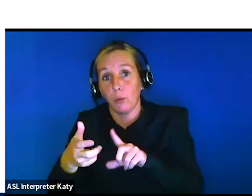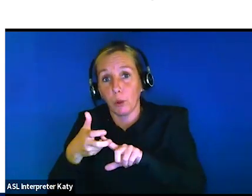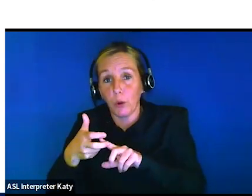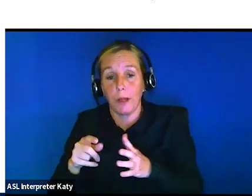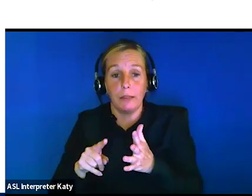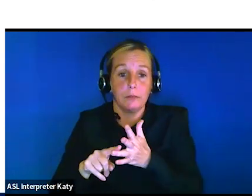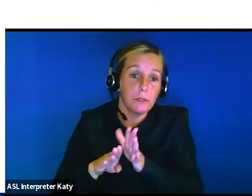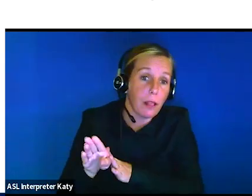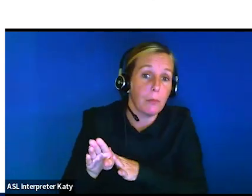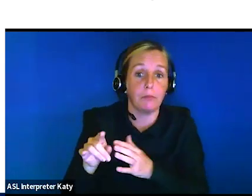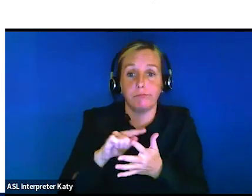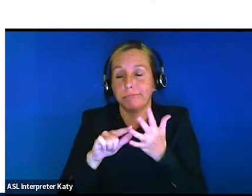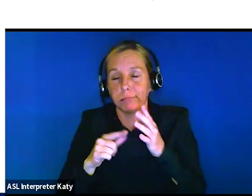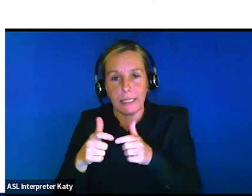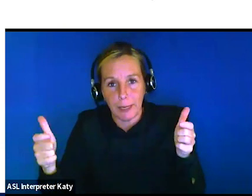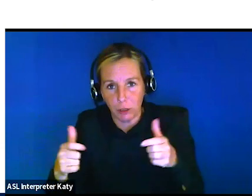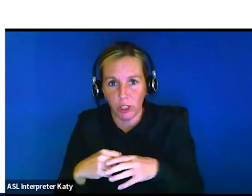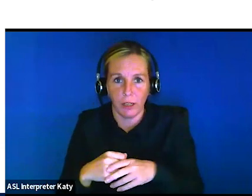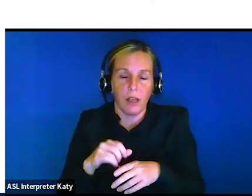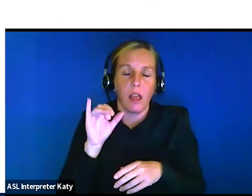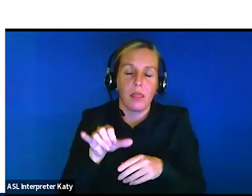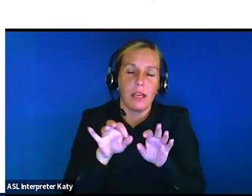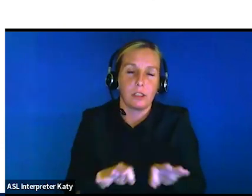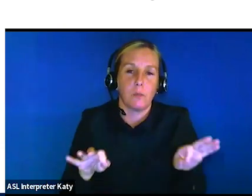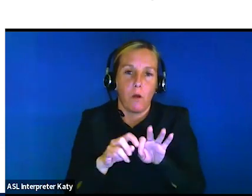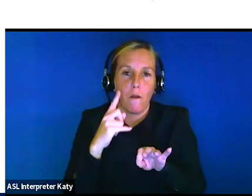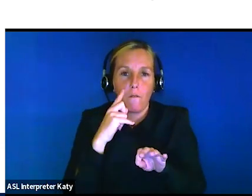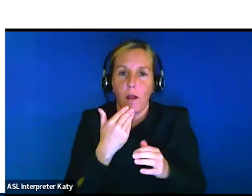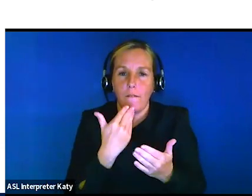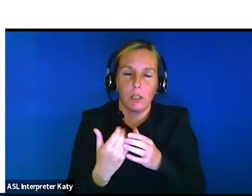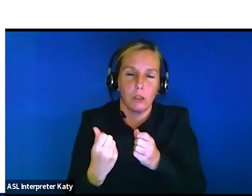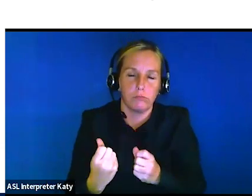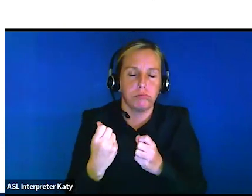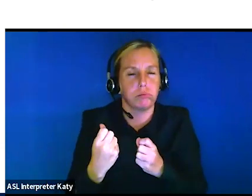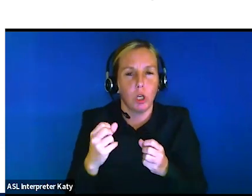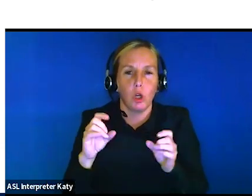in terms of having a robust crisis system for your area.